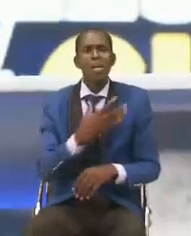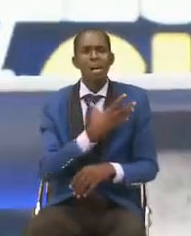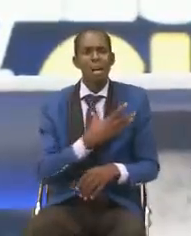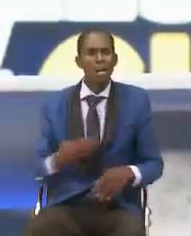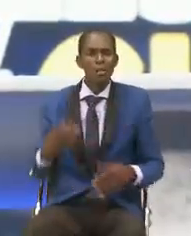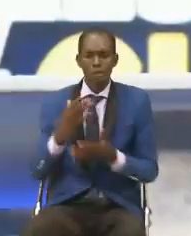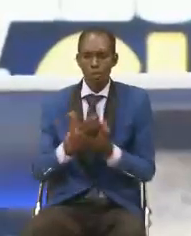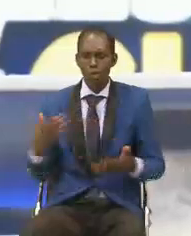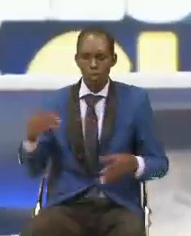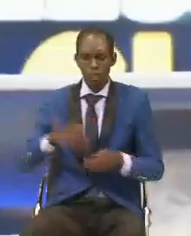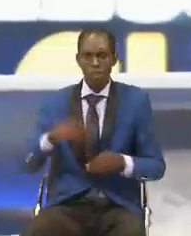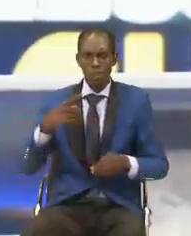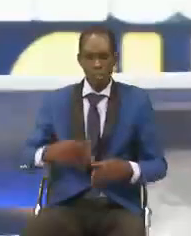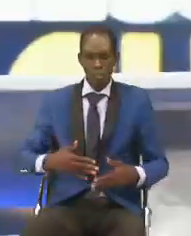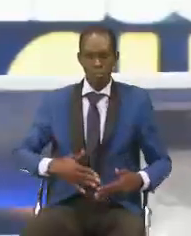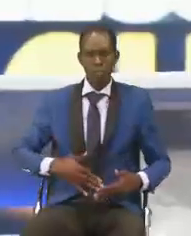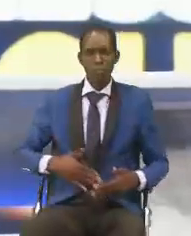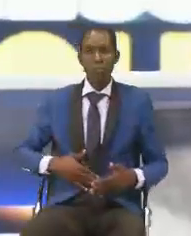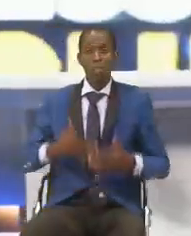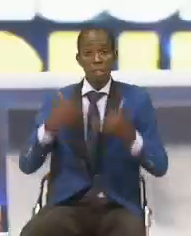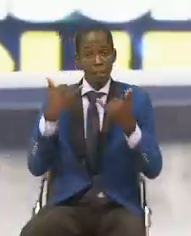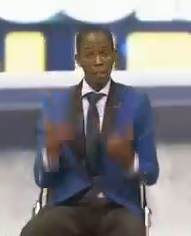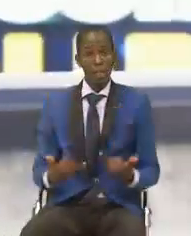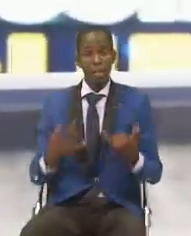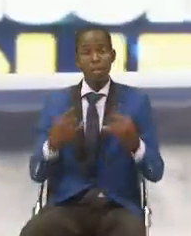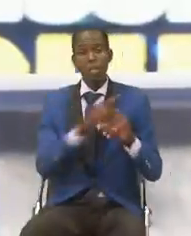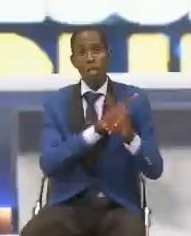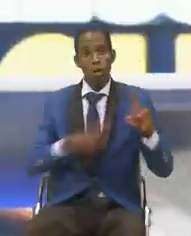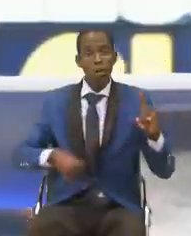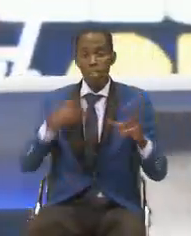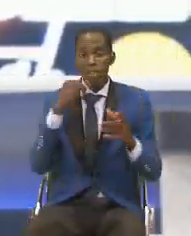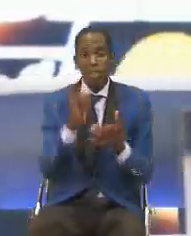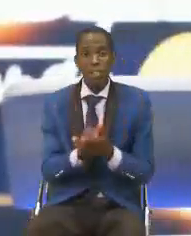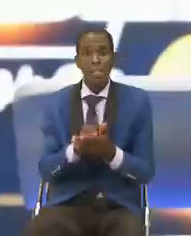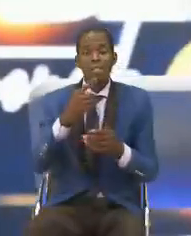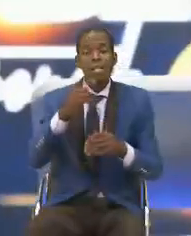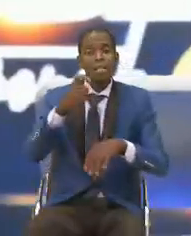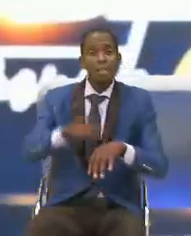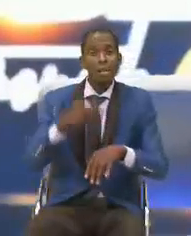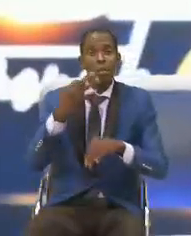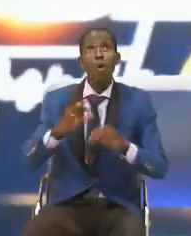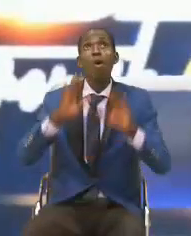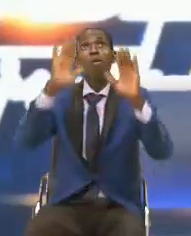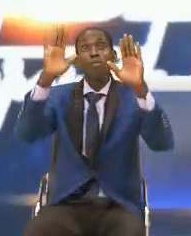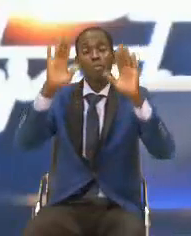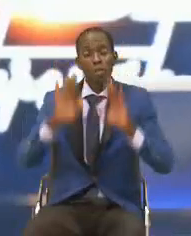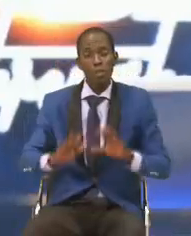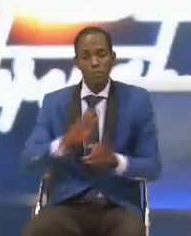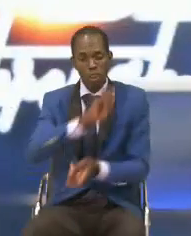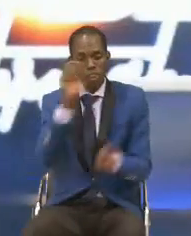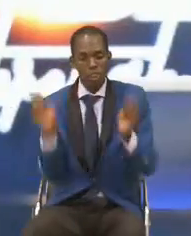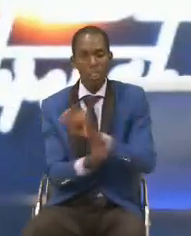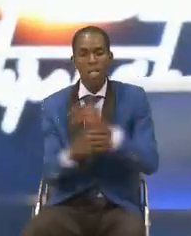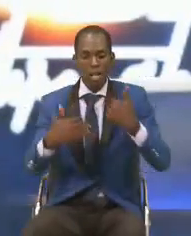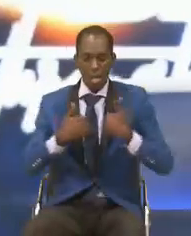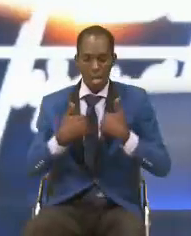is crawling all over them something at the back something of the tummy now the lord said the time